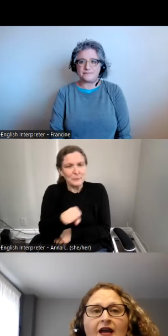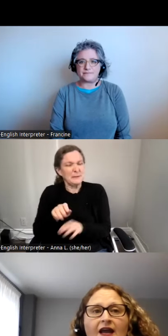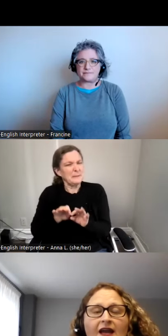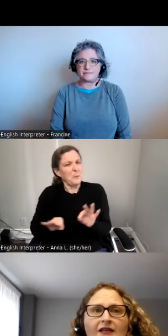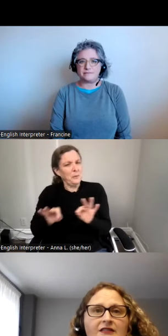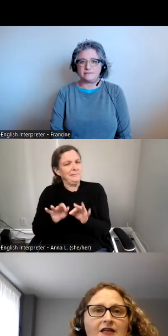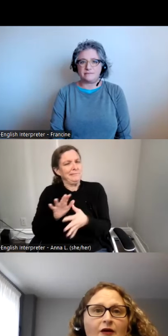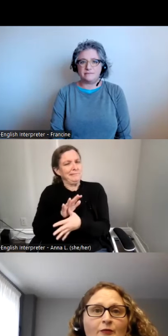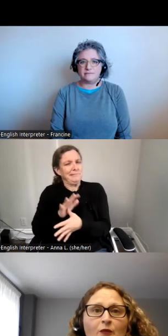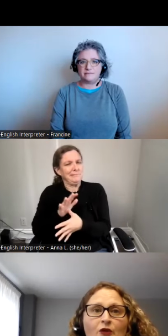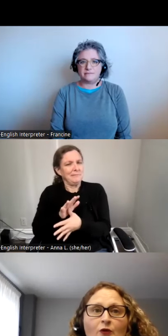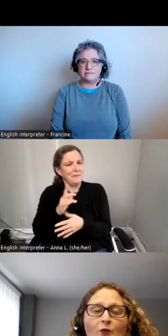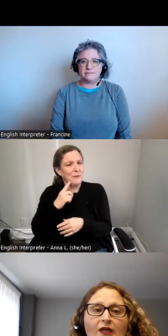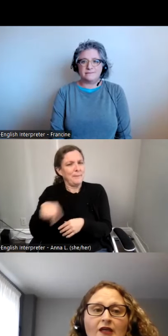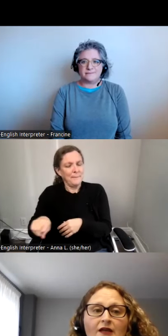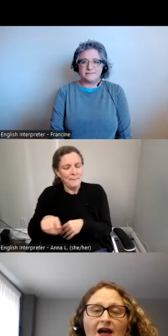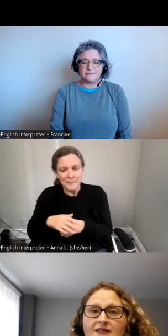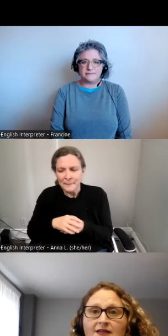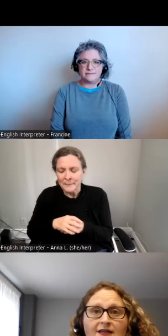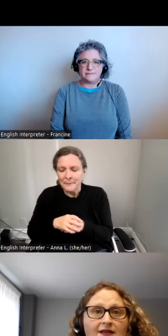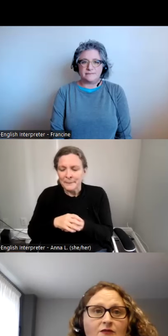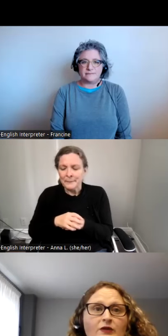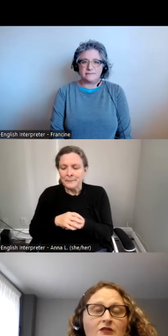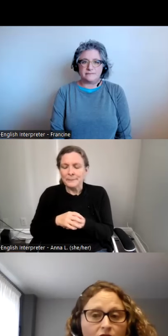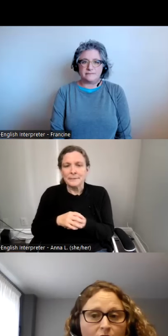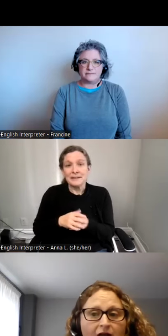, feeling that the vaccine is safe or knowing that the vaccine